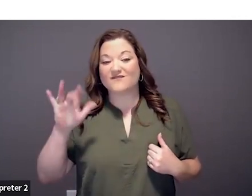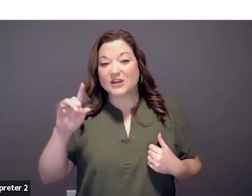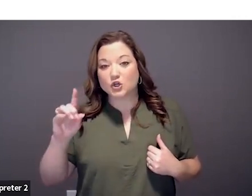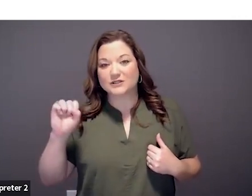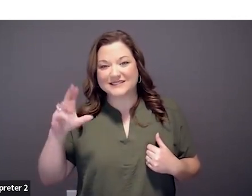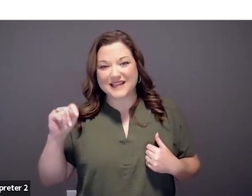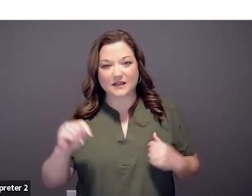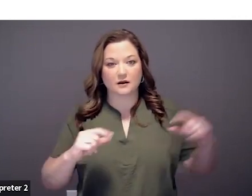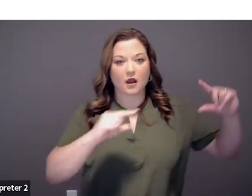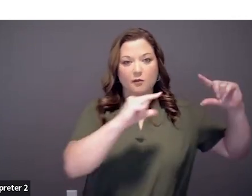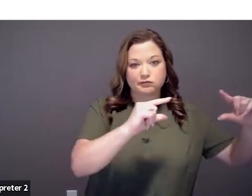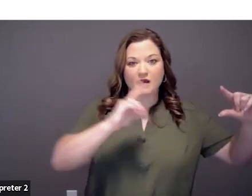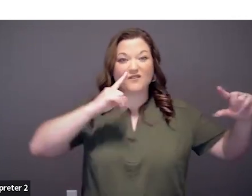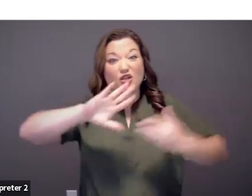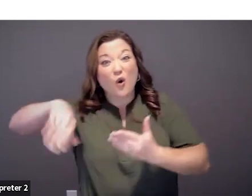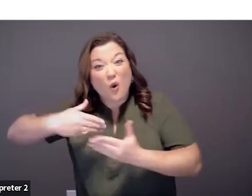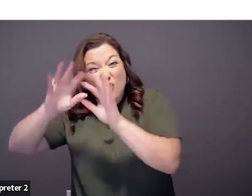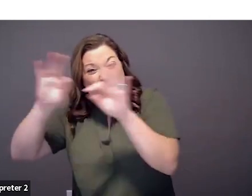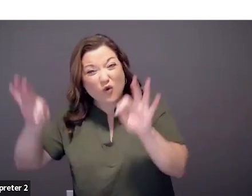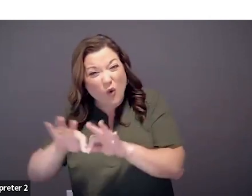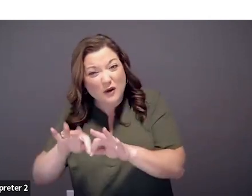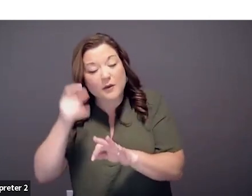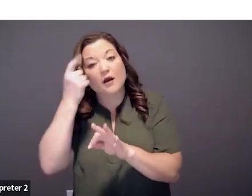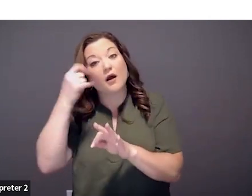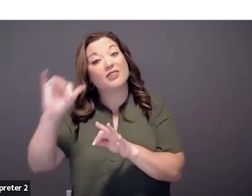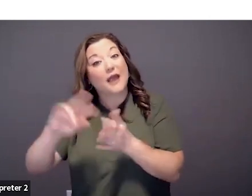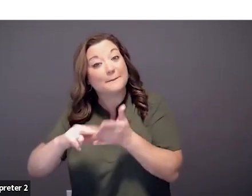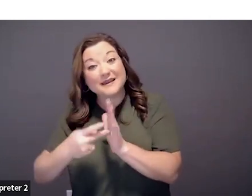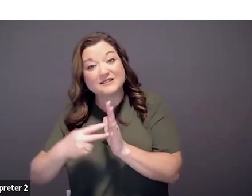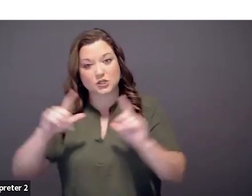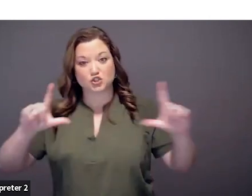Some of the screen readers will then read out the name of the form